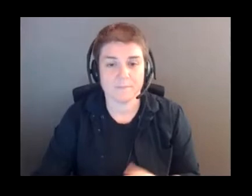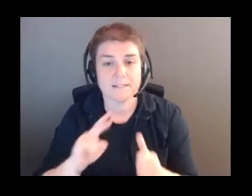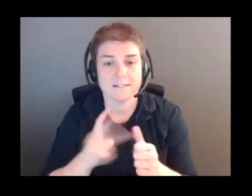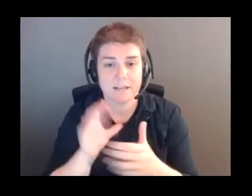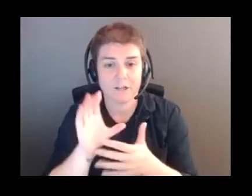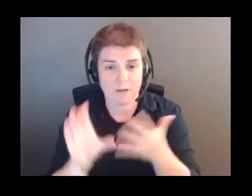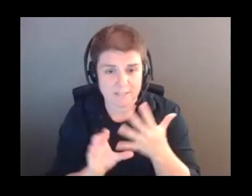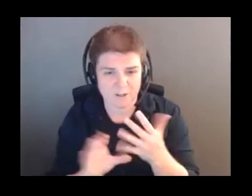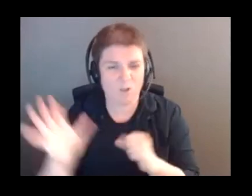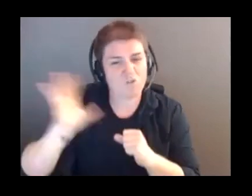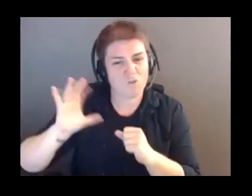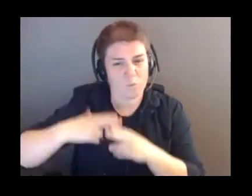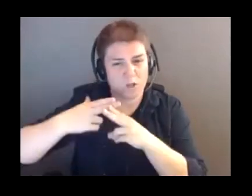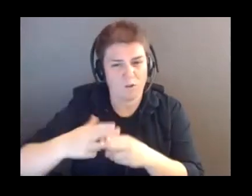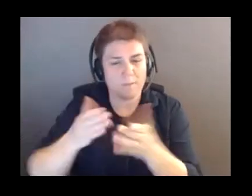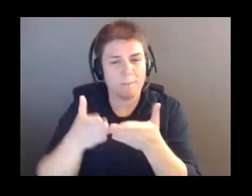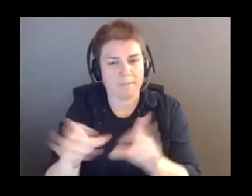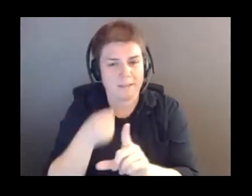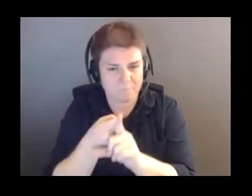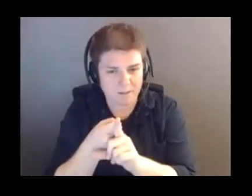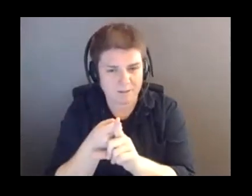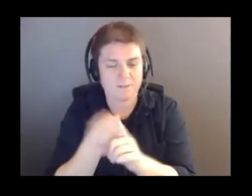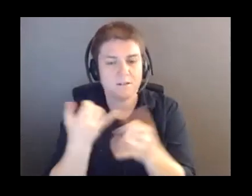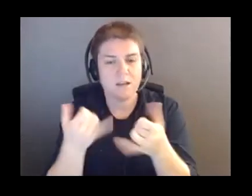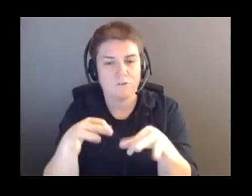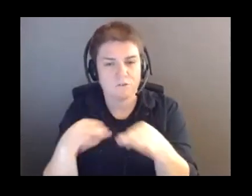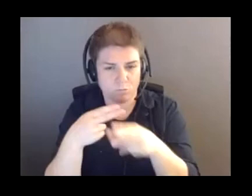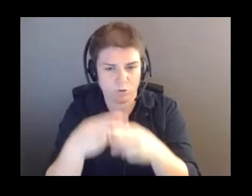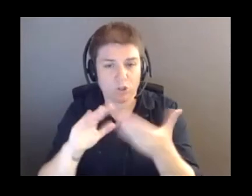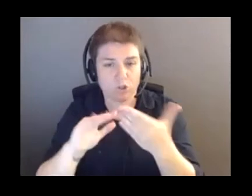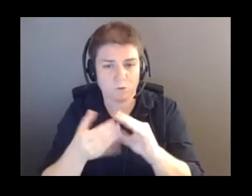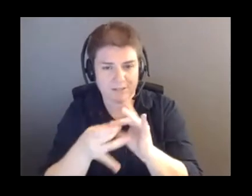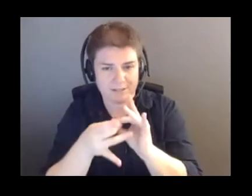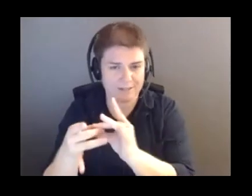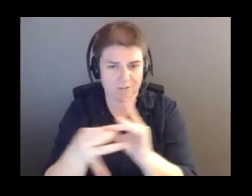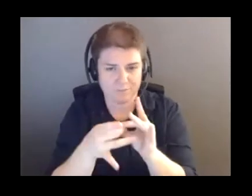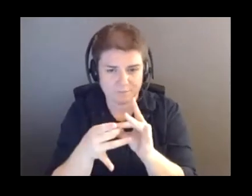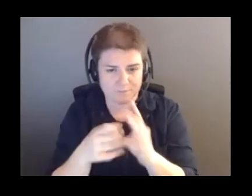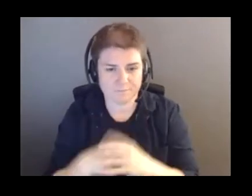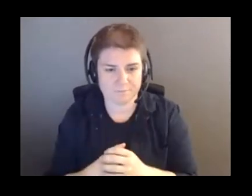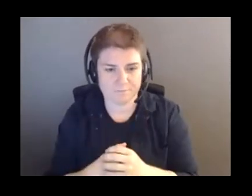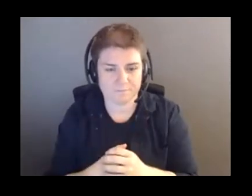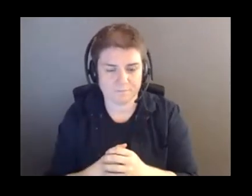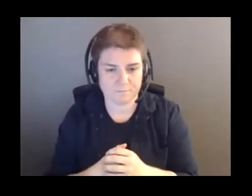referred to as public impact is now described as community connection. I'll start by describing